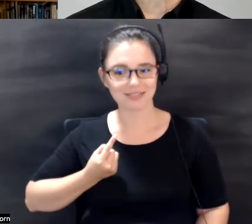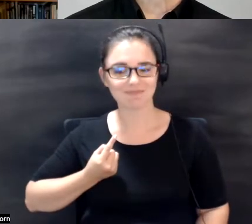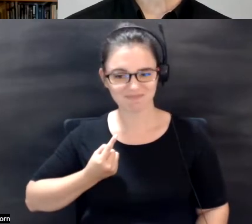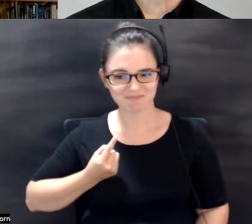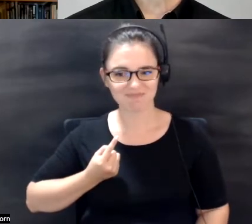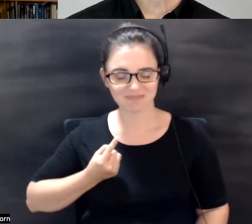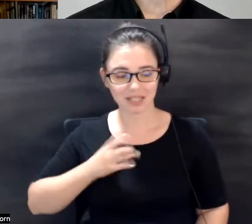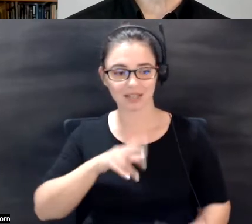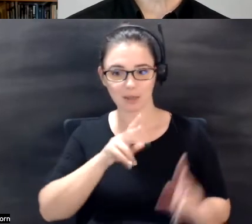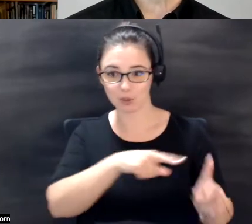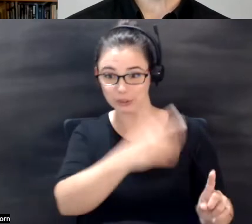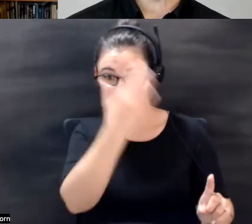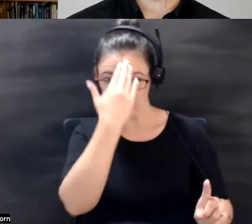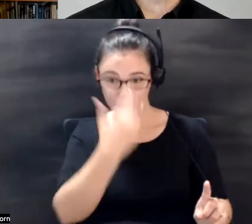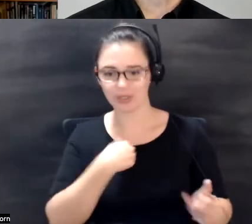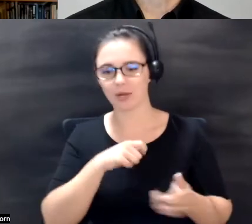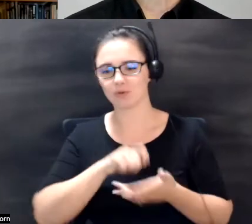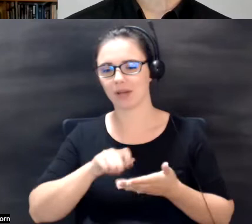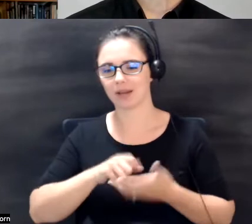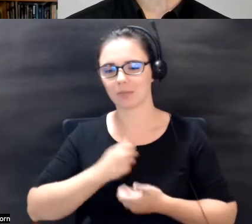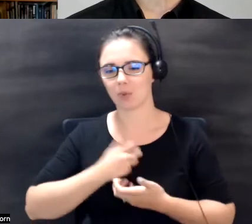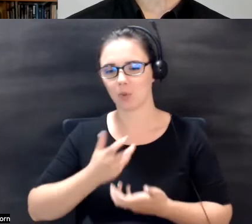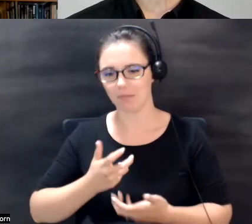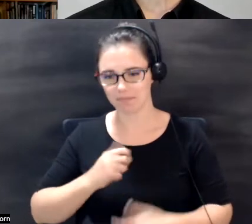that person knew I was writing a poem. And I would, you know,